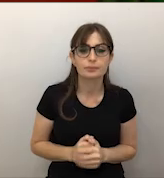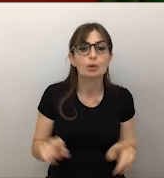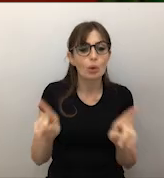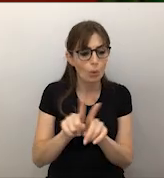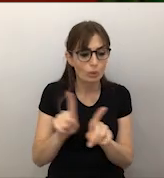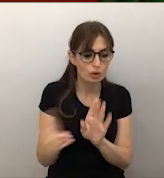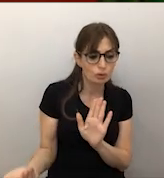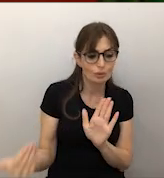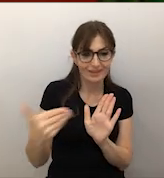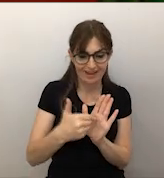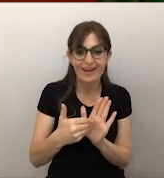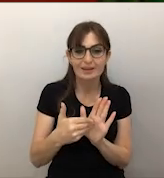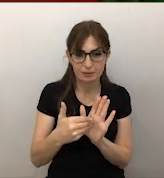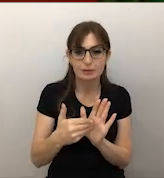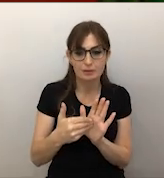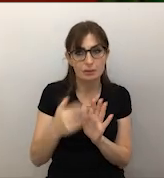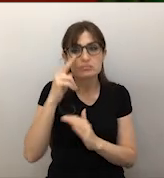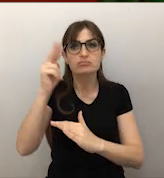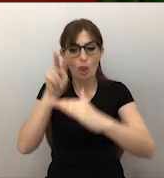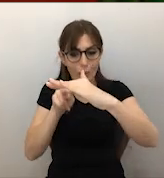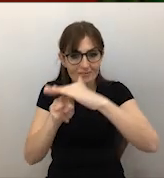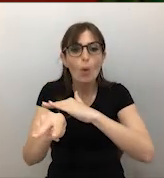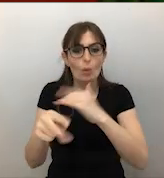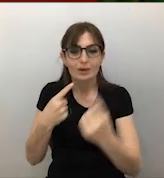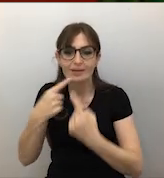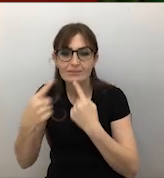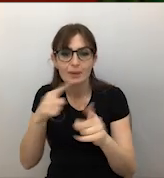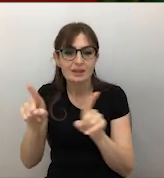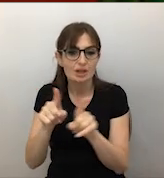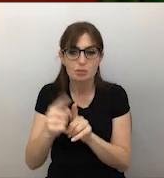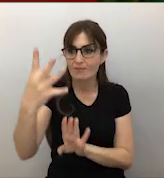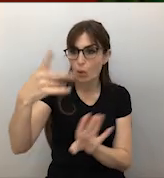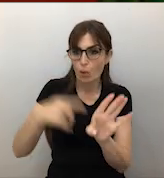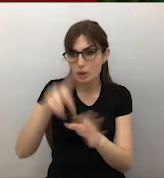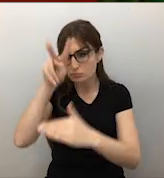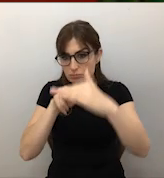they should ideally also include "look forward" information such as a four year forecast for the profit